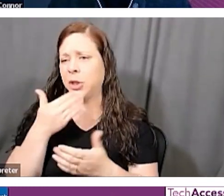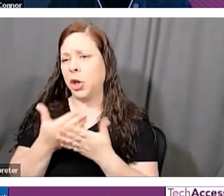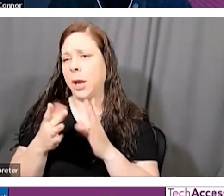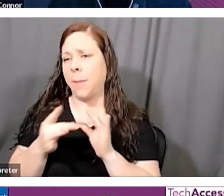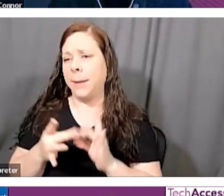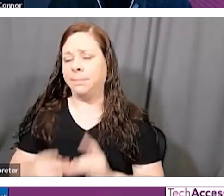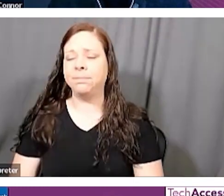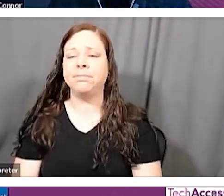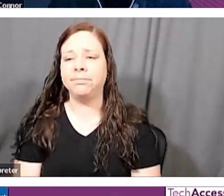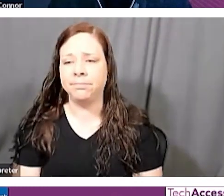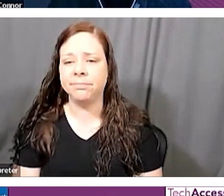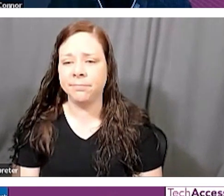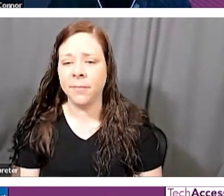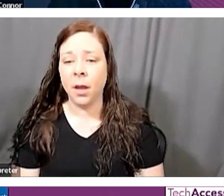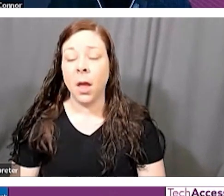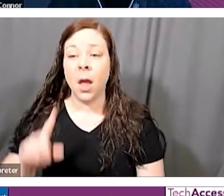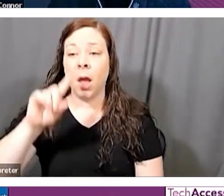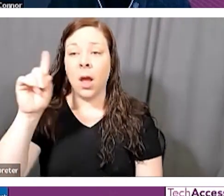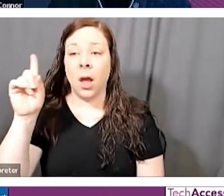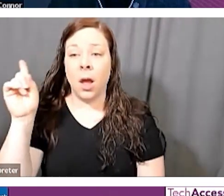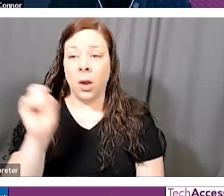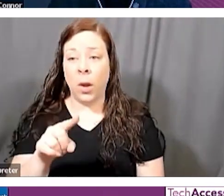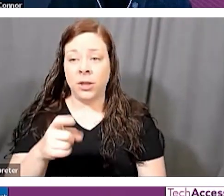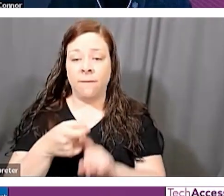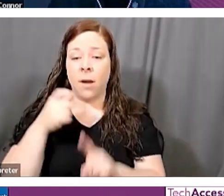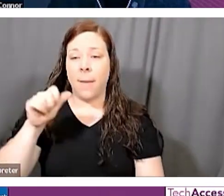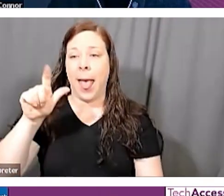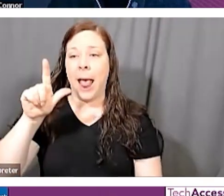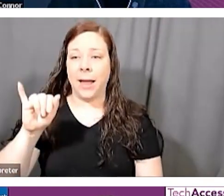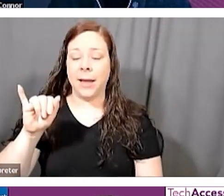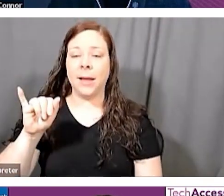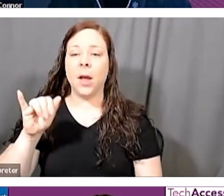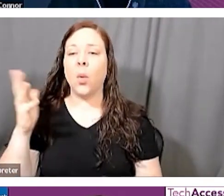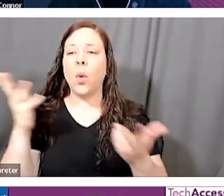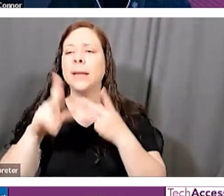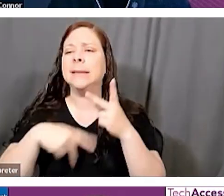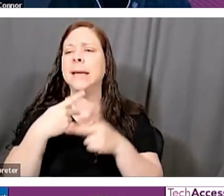Let's see, question from Ali, what types of gamification do you recommend